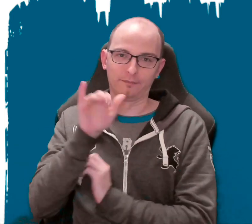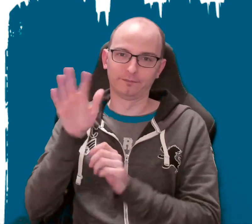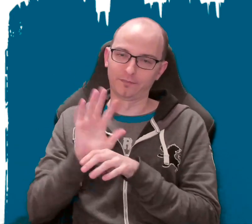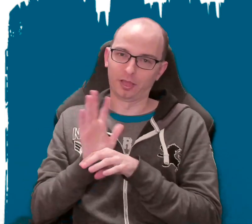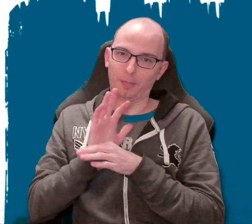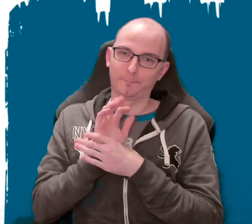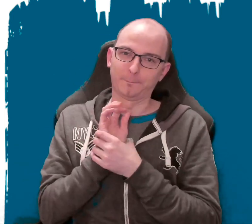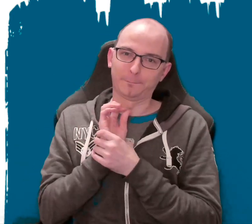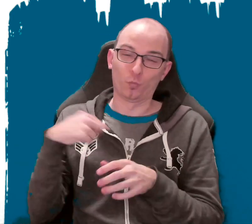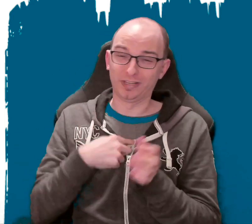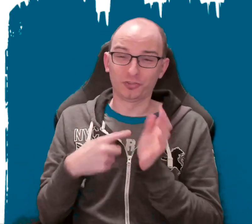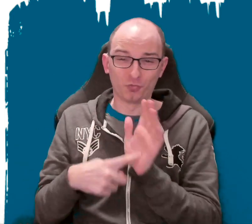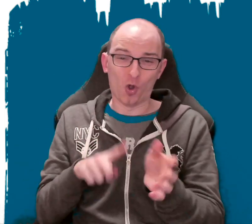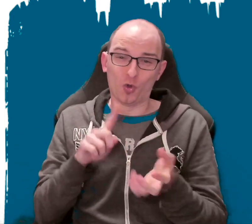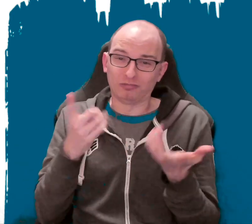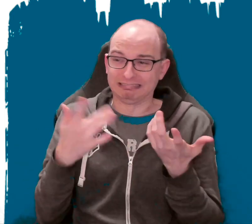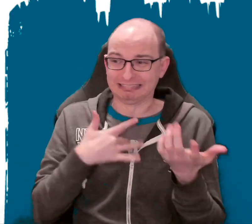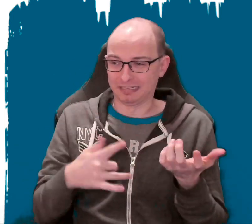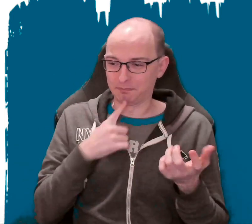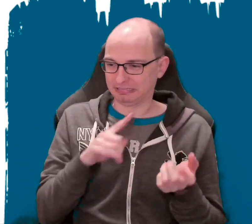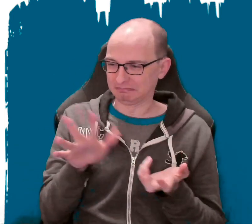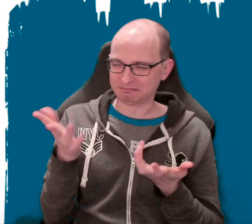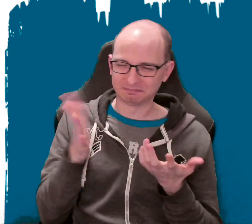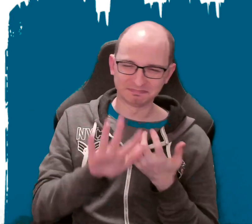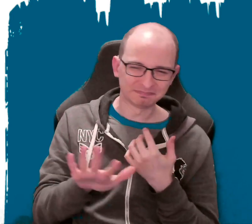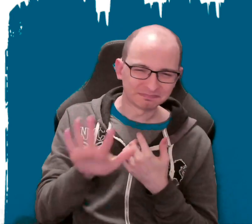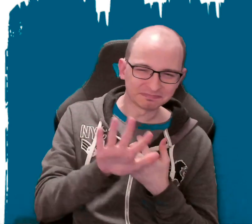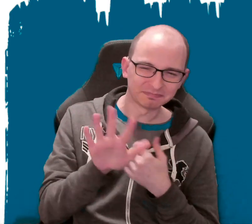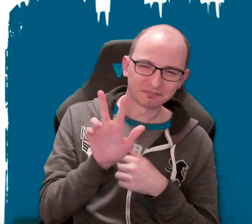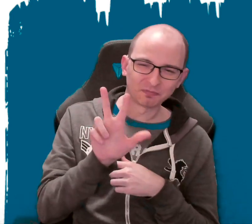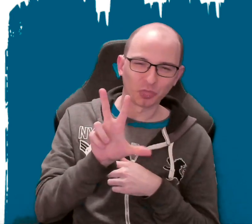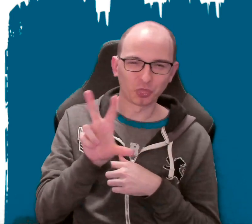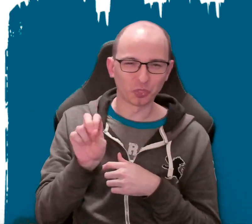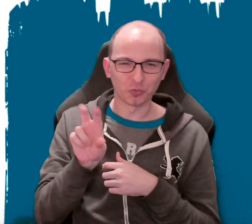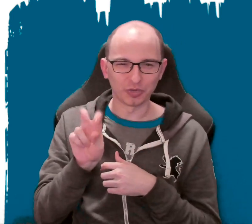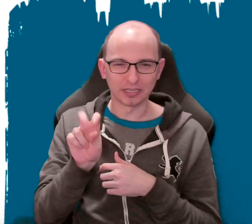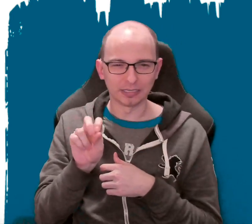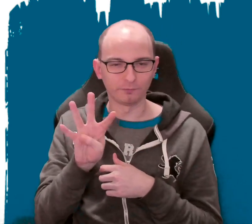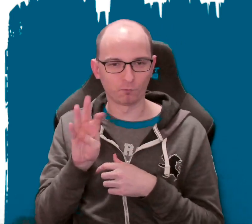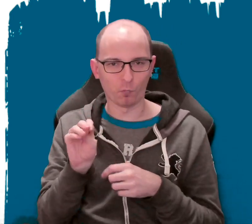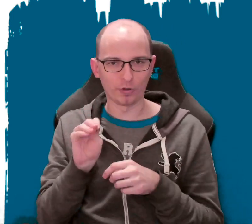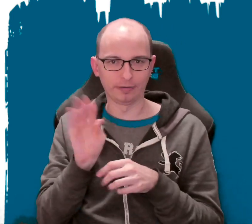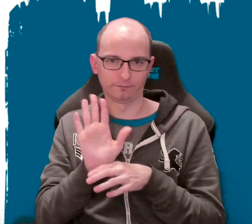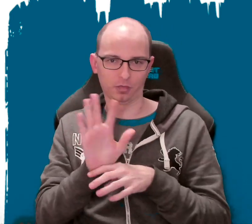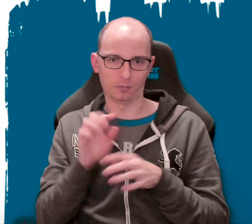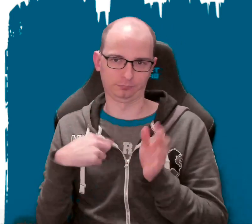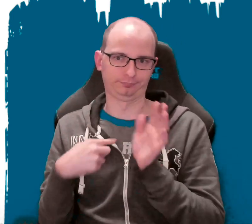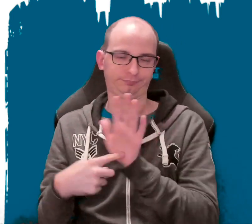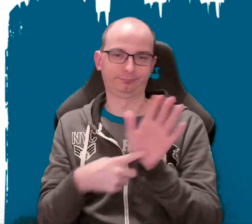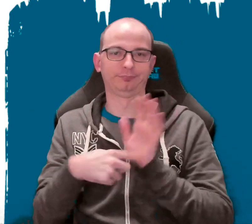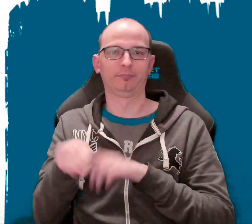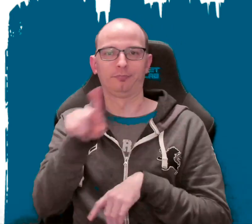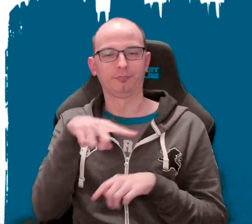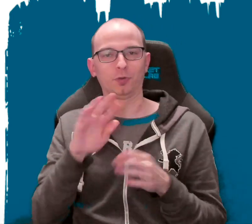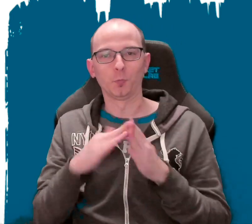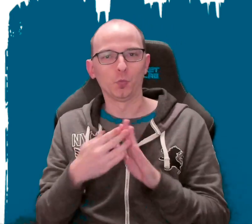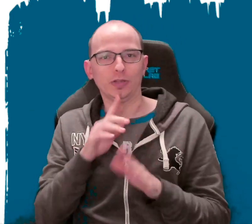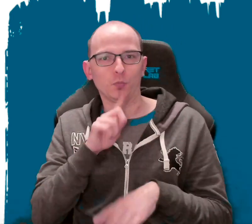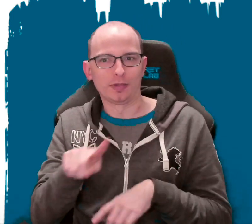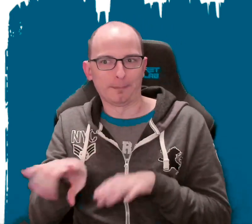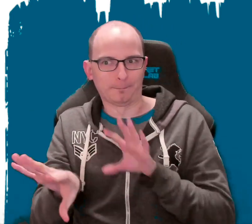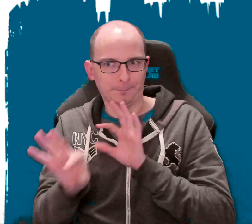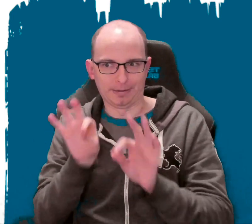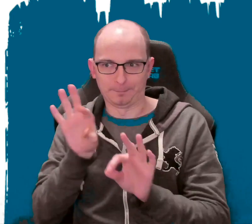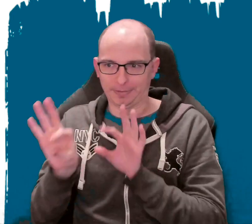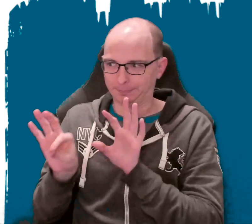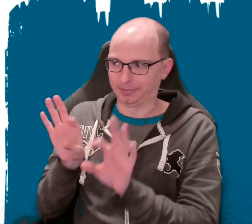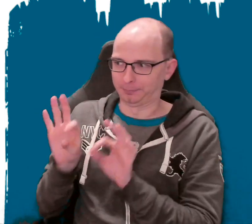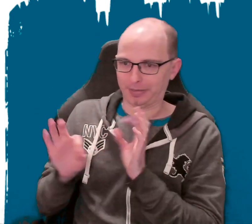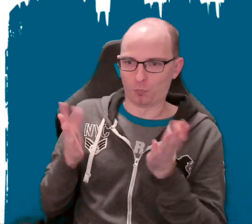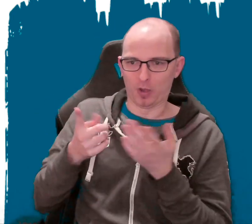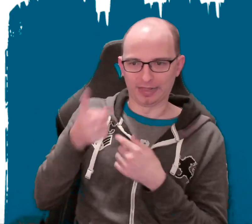We typically get between 30-40 films to show to the community, and we select from those films.